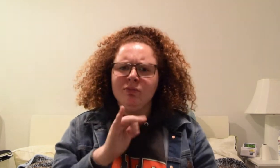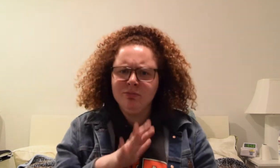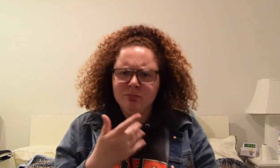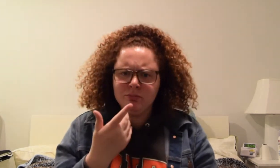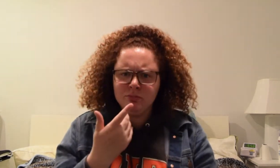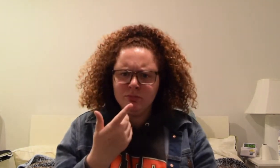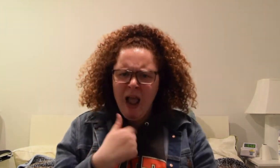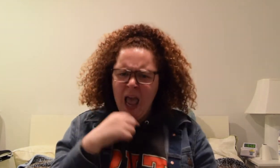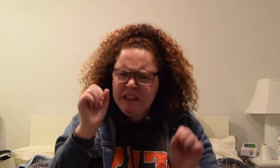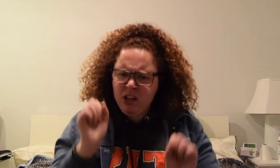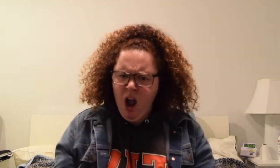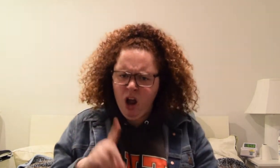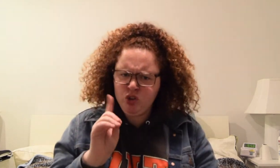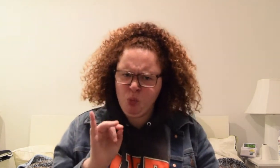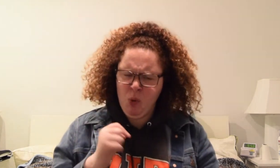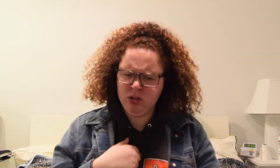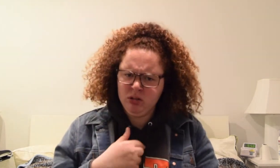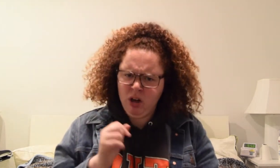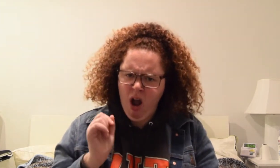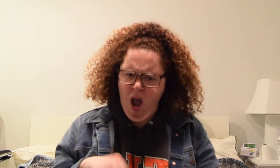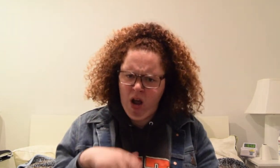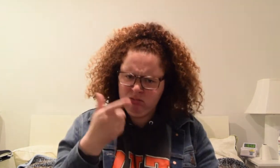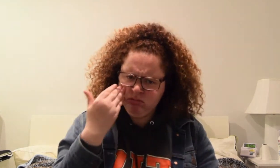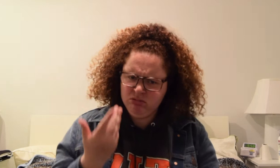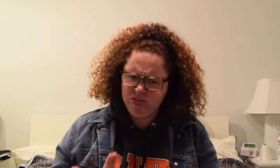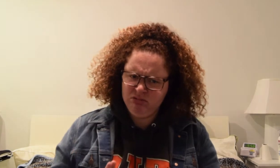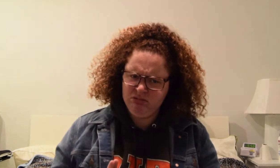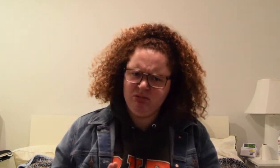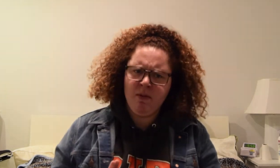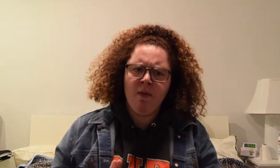I was puzzled like I can do it, you know?